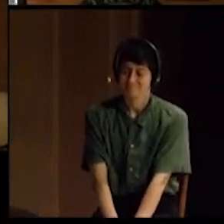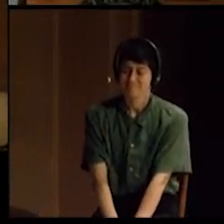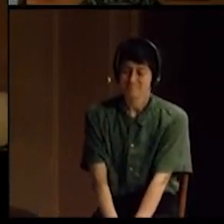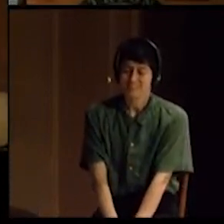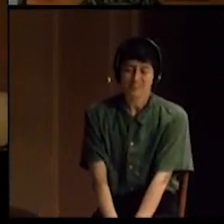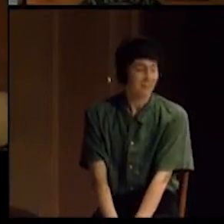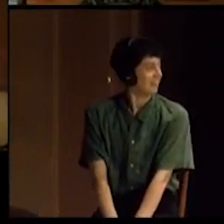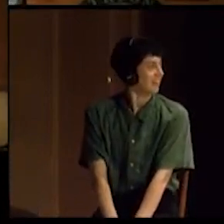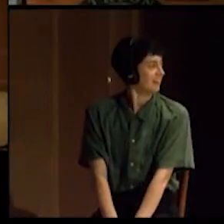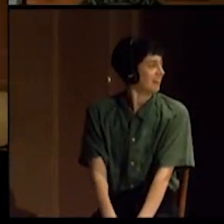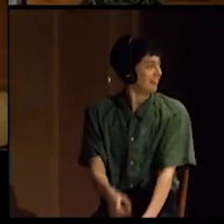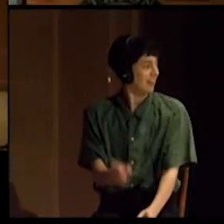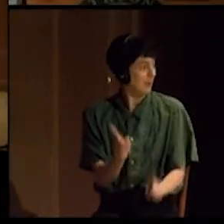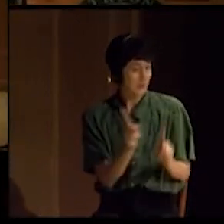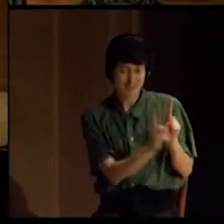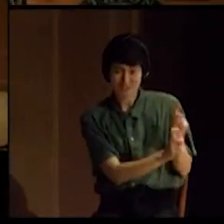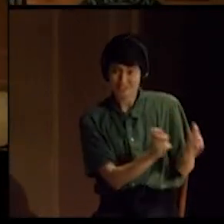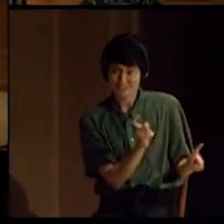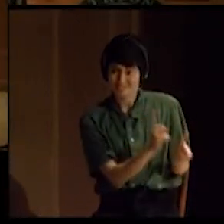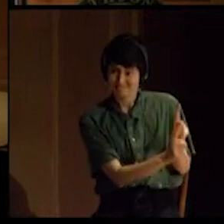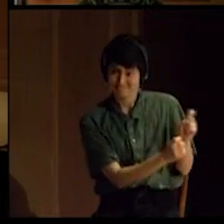[Moderator] Questions for Sahas.